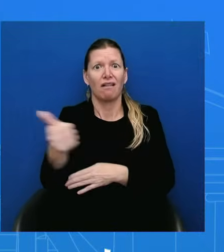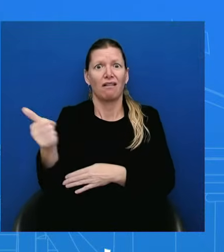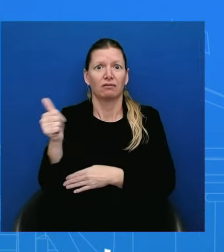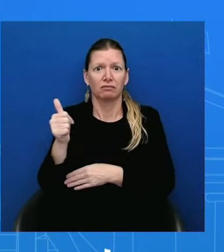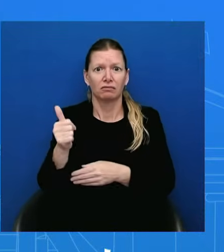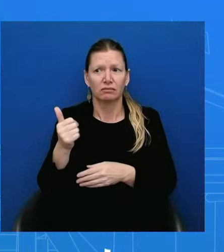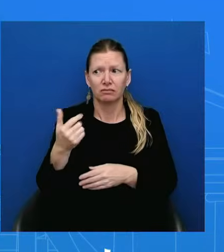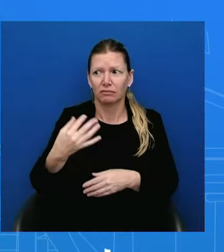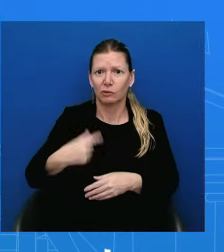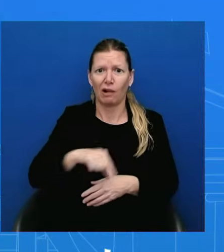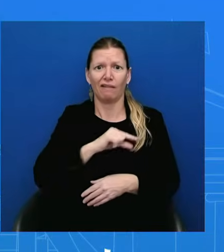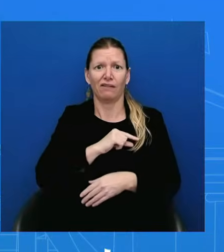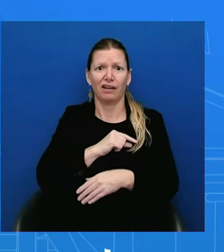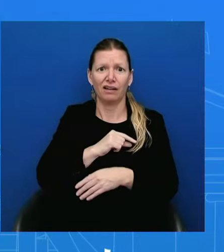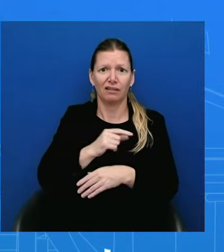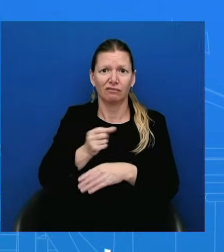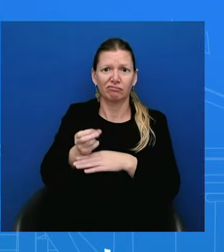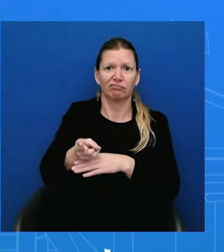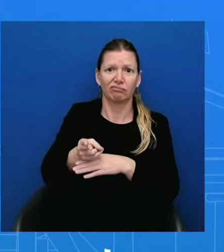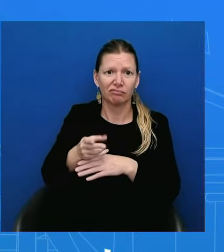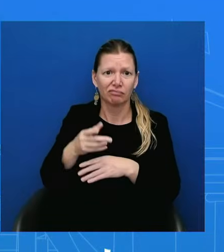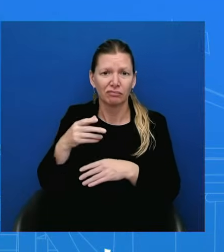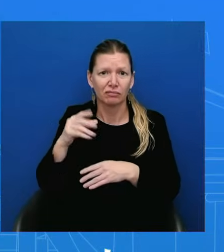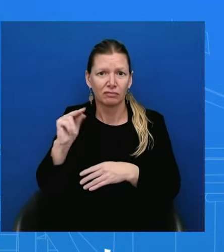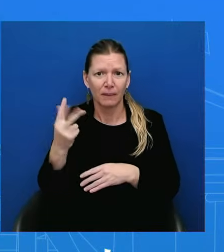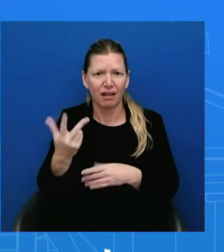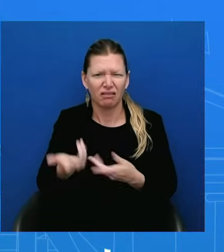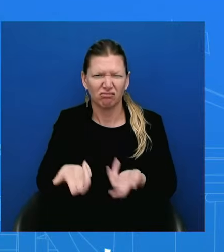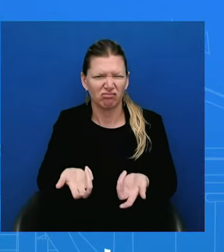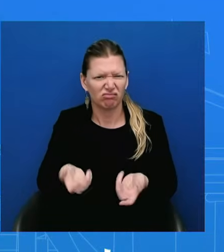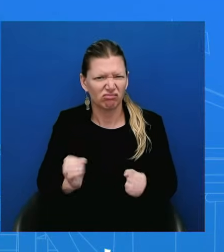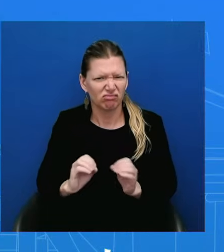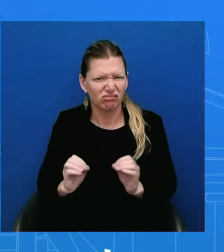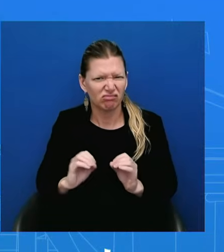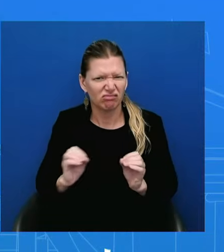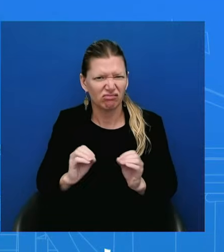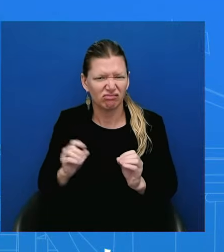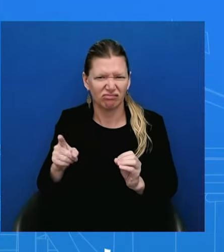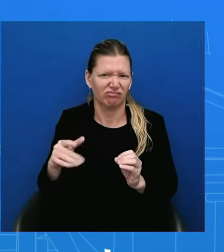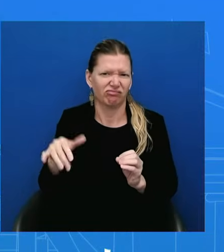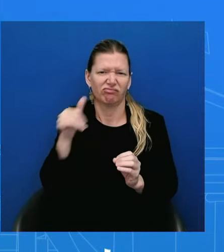that she got the support that she has and continues to get. And the president certainly